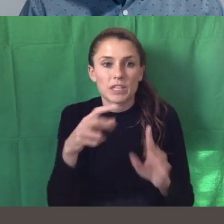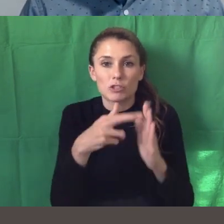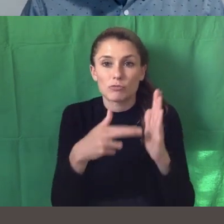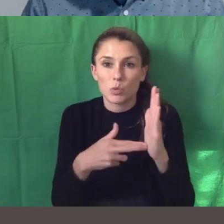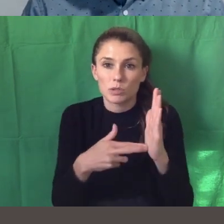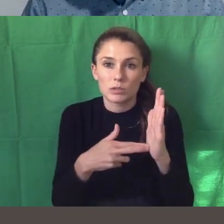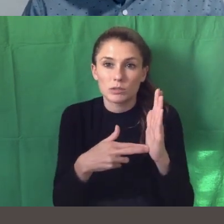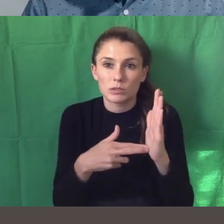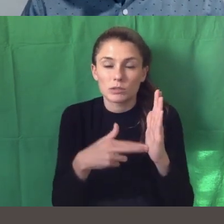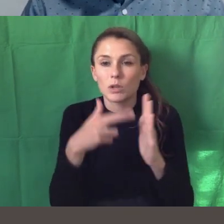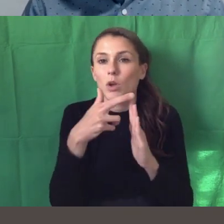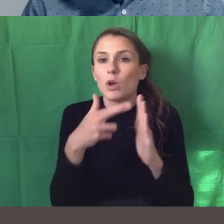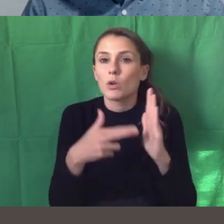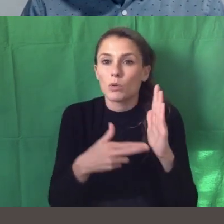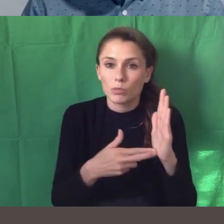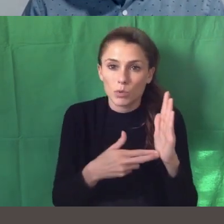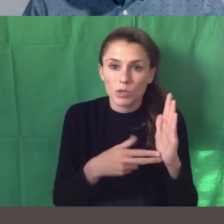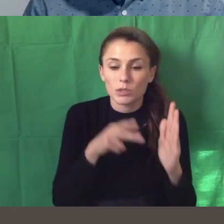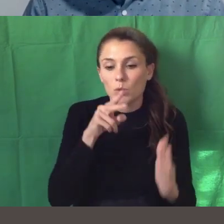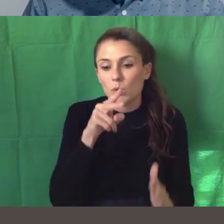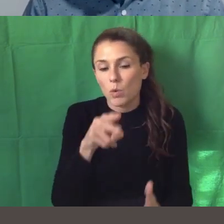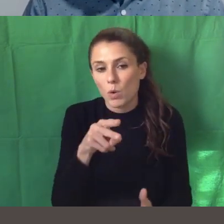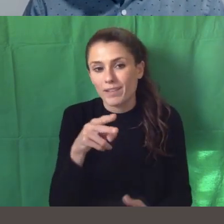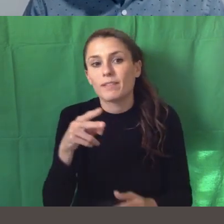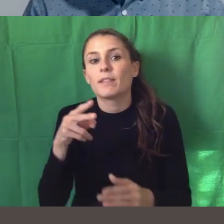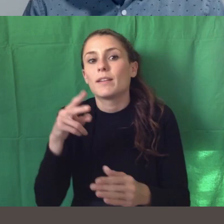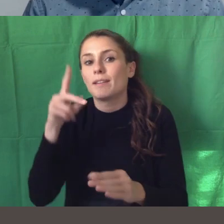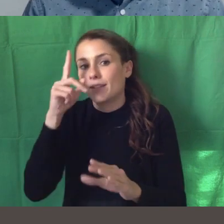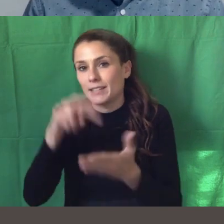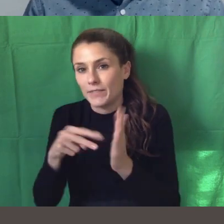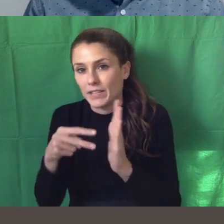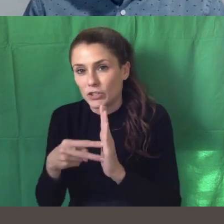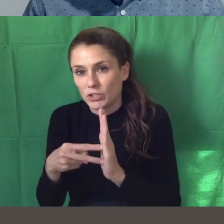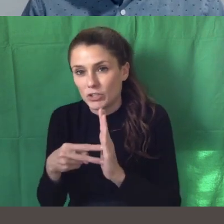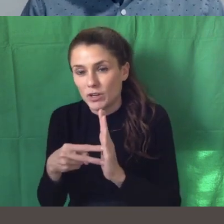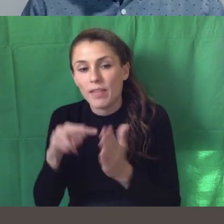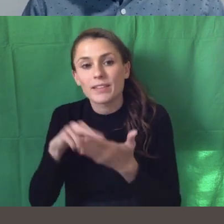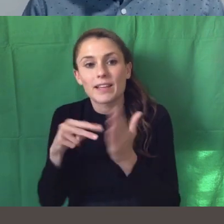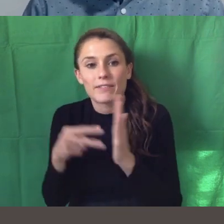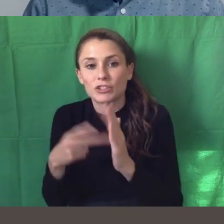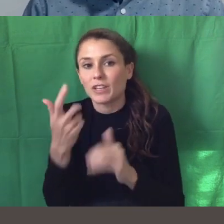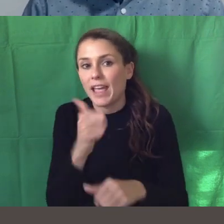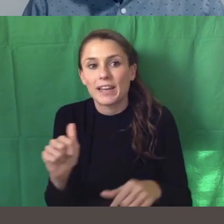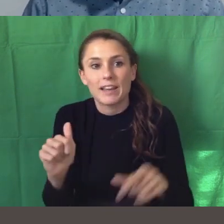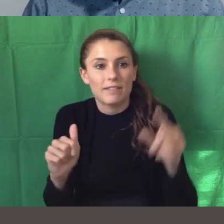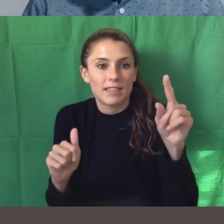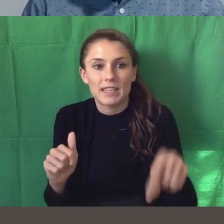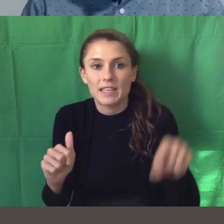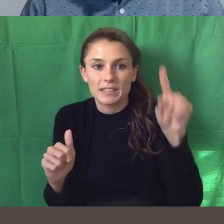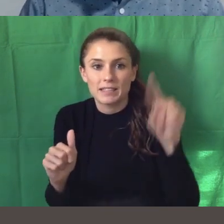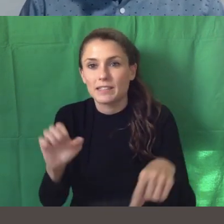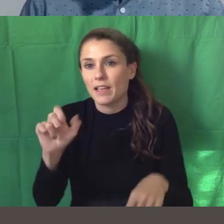Rule is a name followed by colon and definition, and the definition is any of these fundamental elements